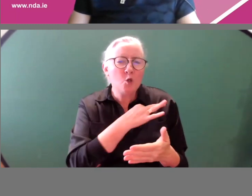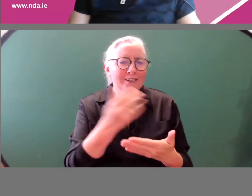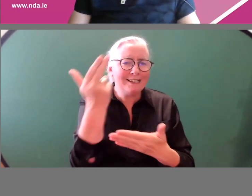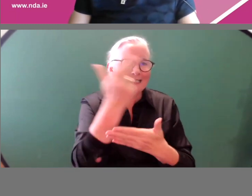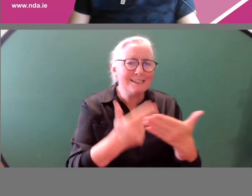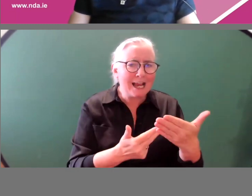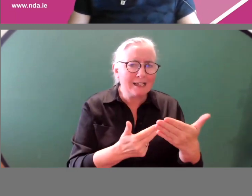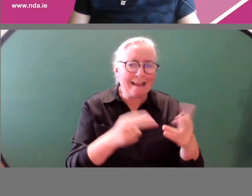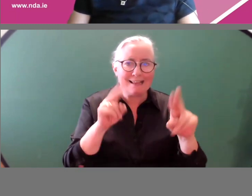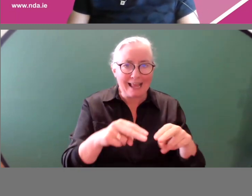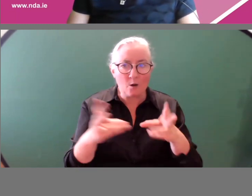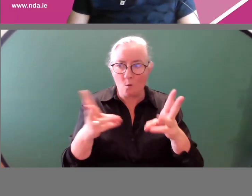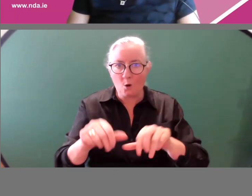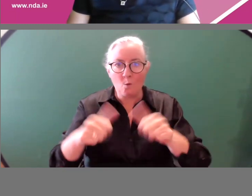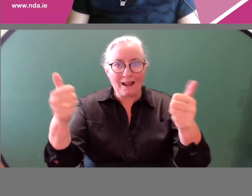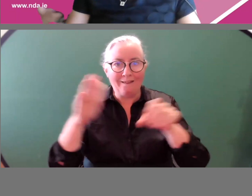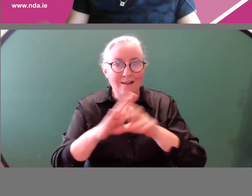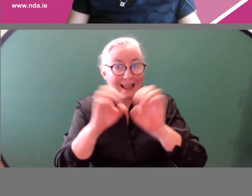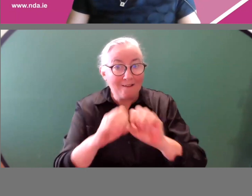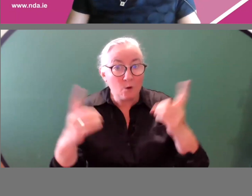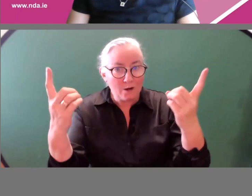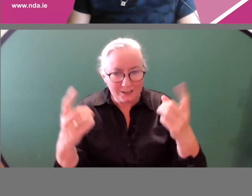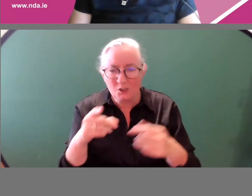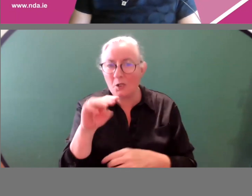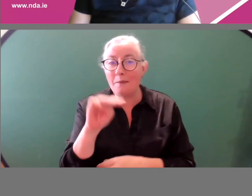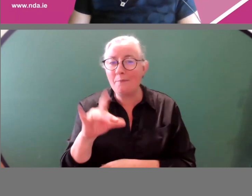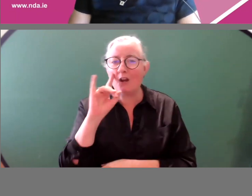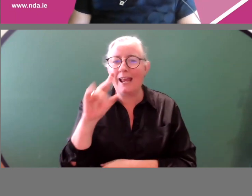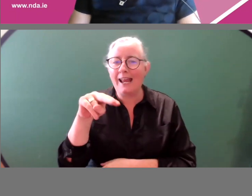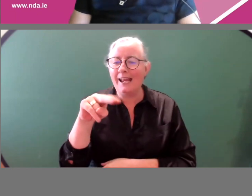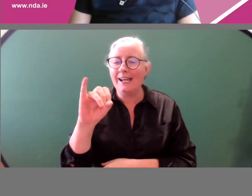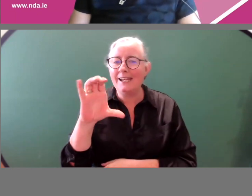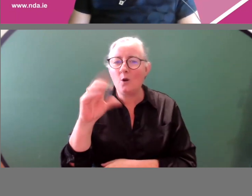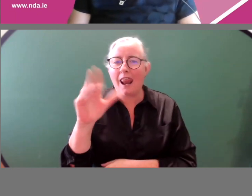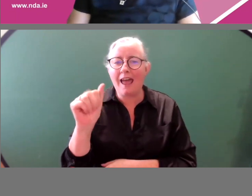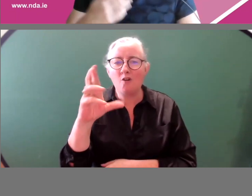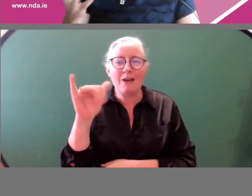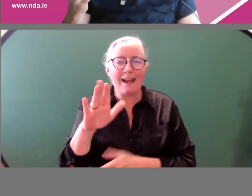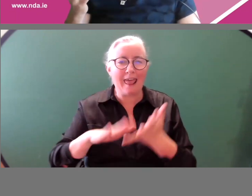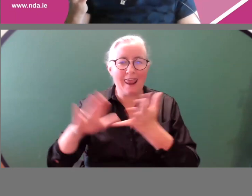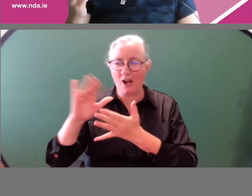well for everyone. You may have heard Nicola Ryan in her CPD last year talk about the potential for